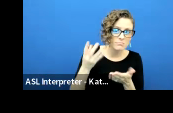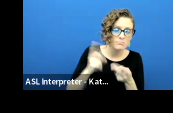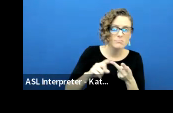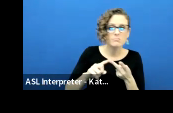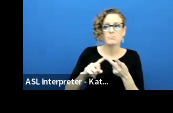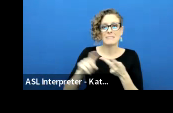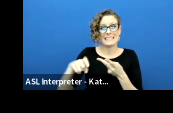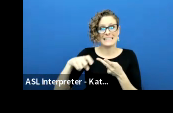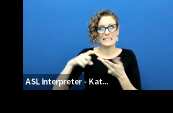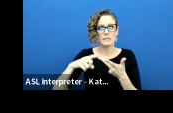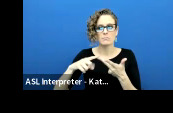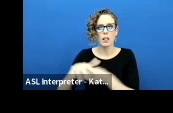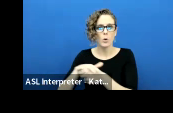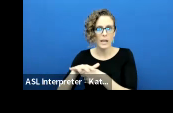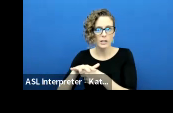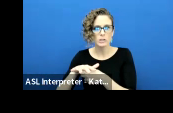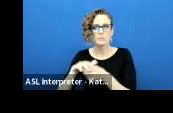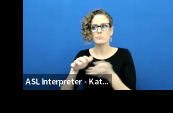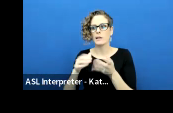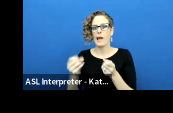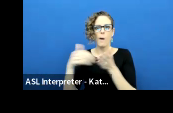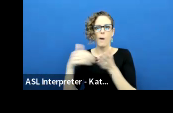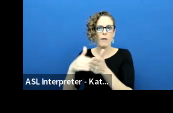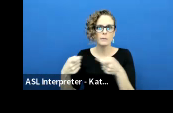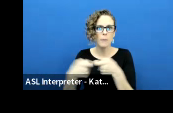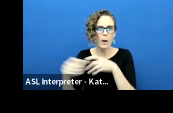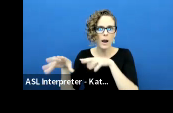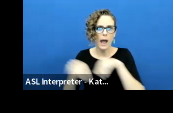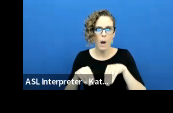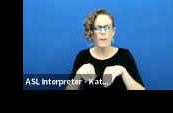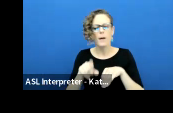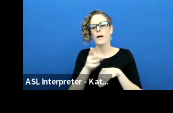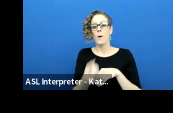frequency and duration so again not there's not a one-size-fits-all answer for that question